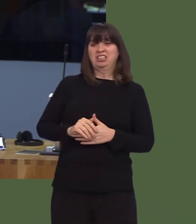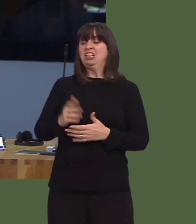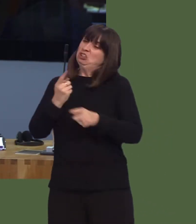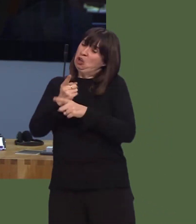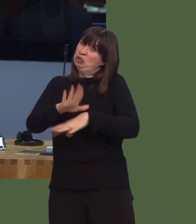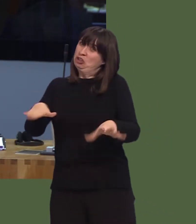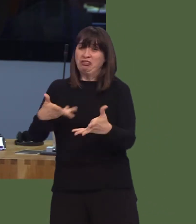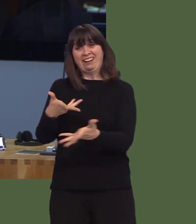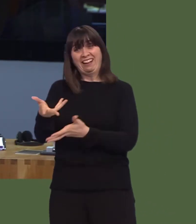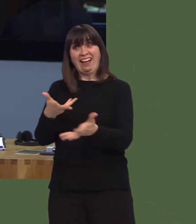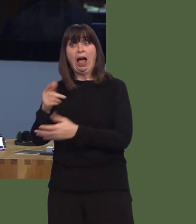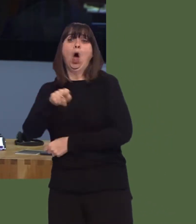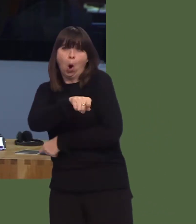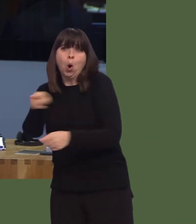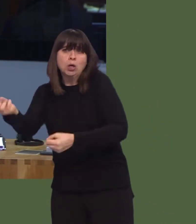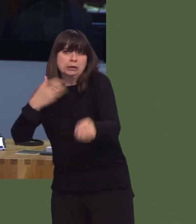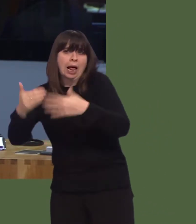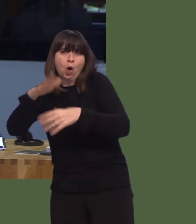opinions into account in formulating policy.